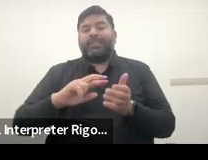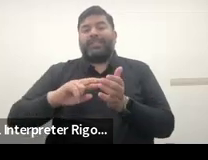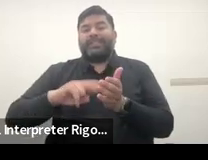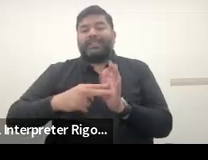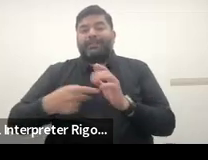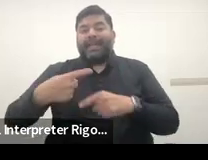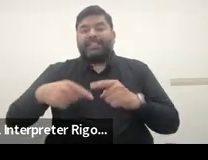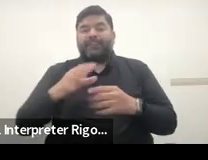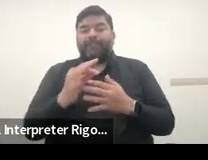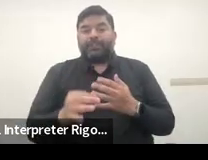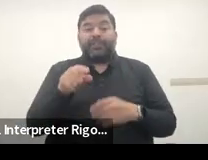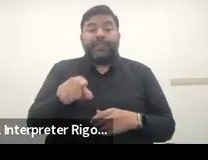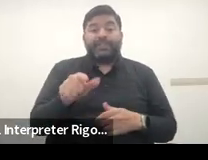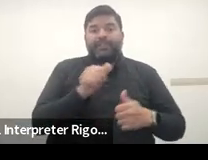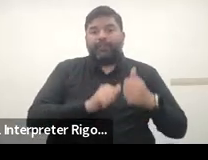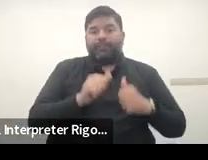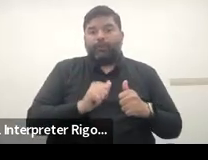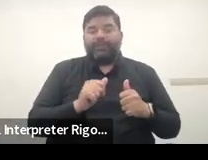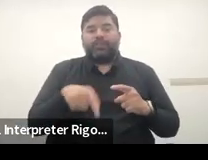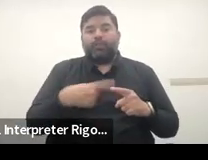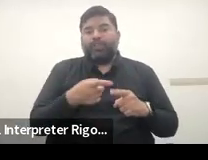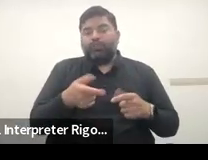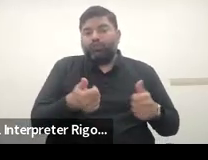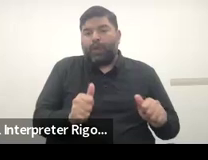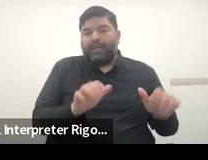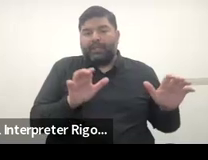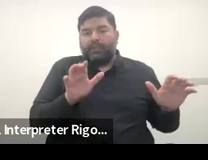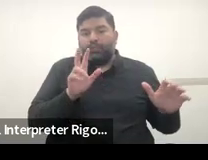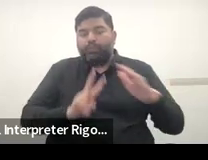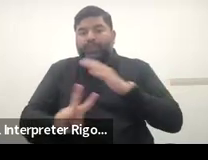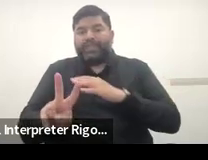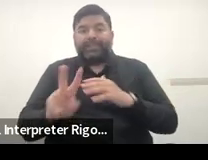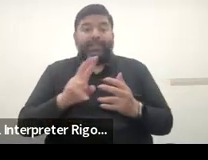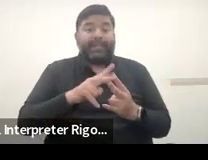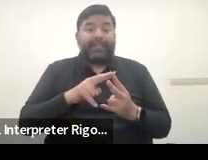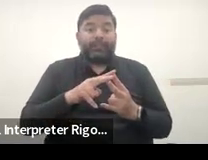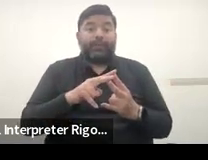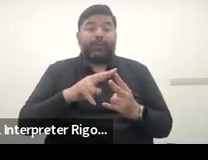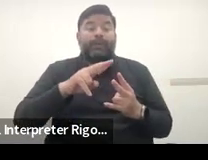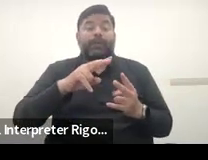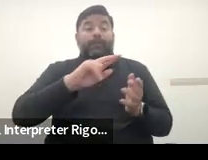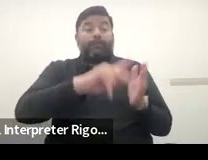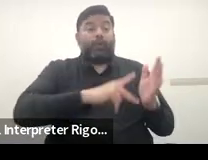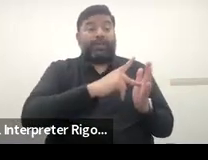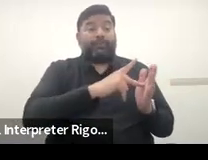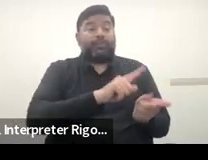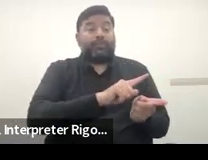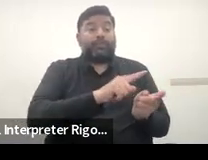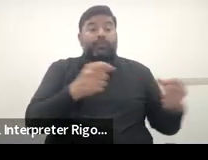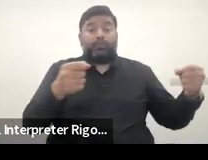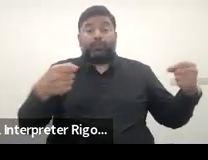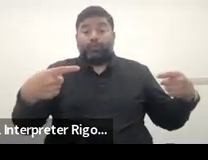when you try to predict either phonemes to semantic labels or the other direction. And we